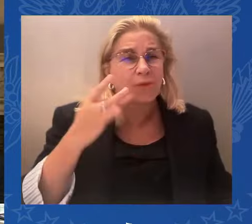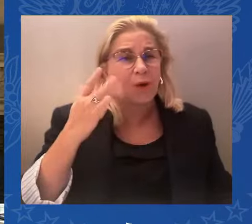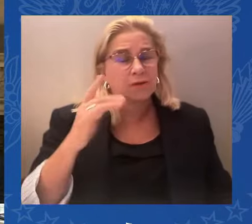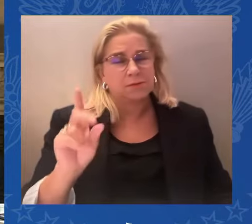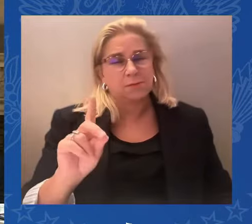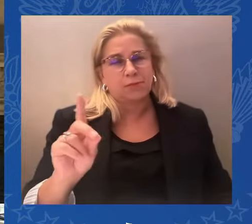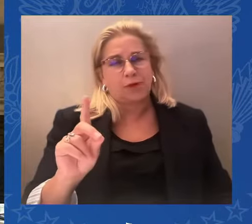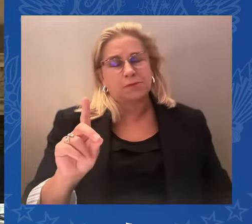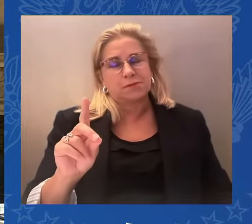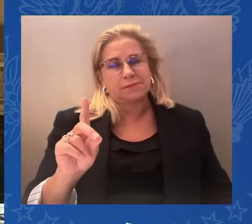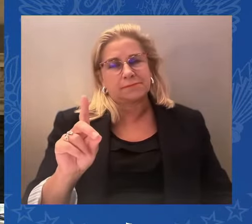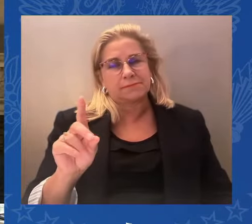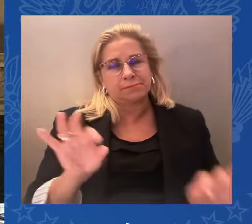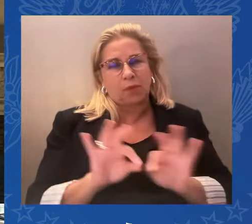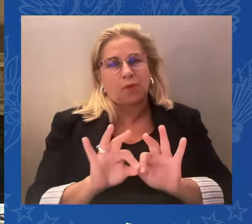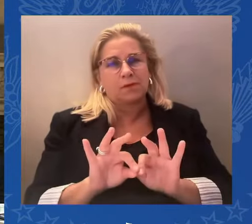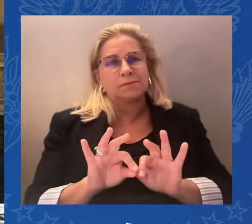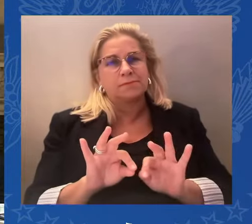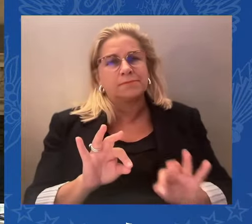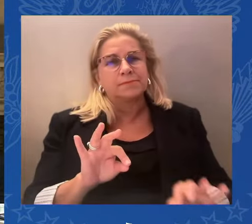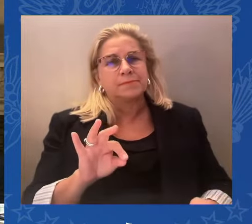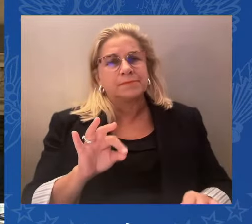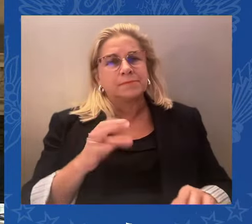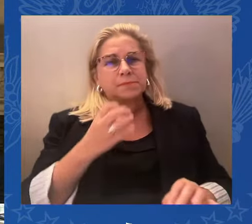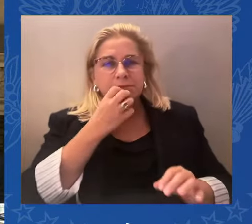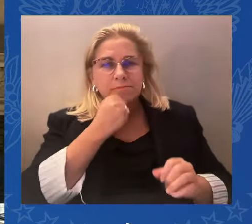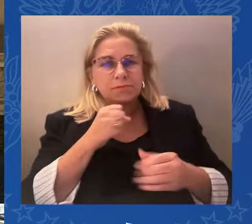All of us support a rules-based international order,